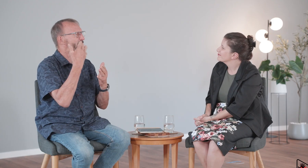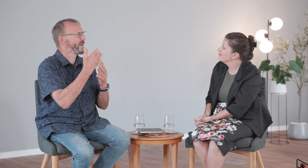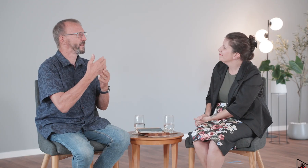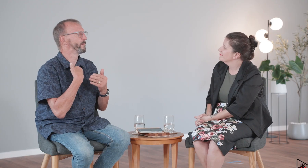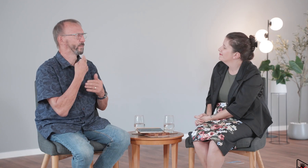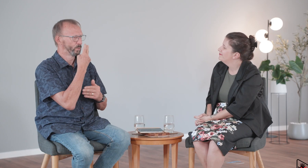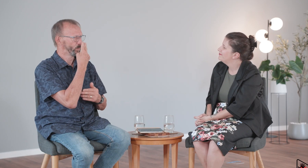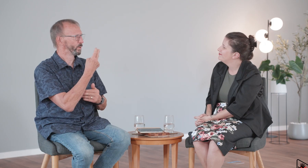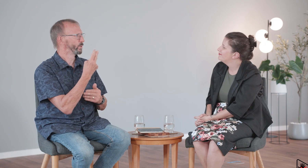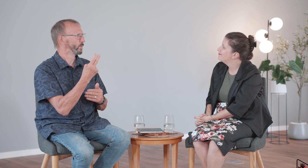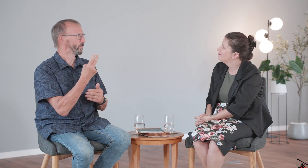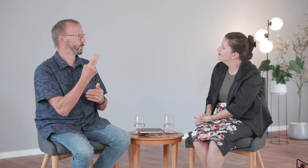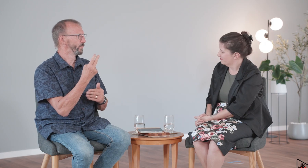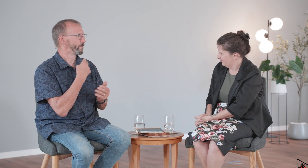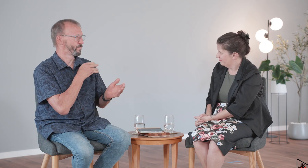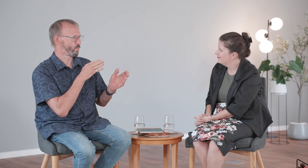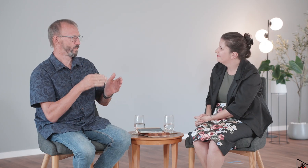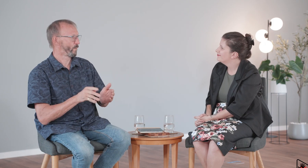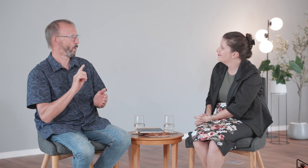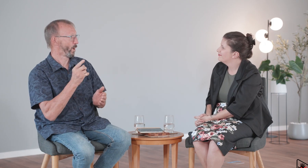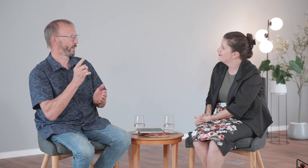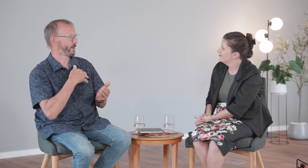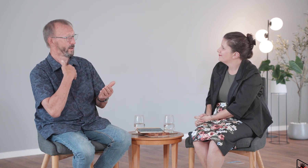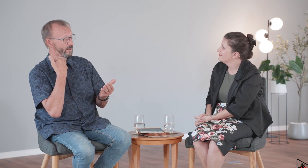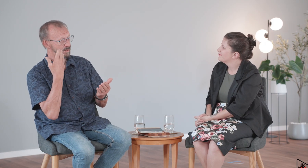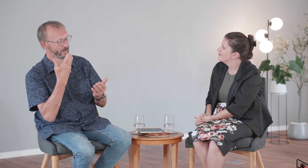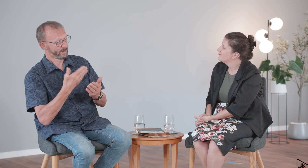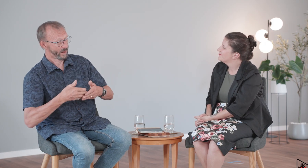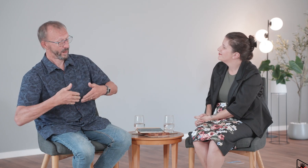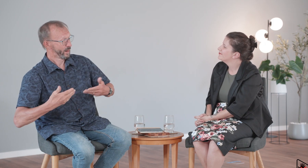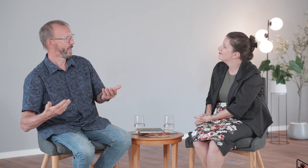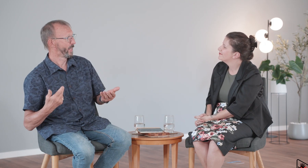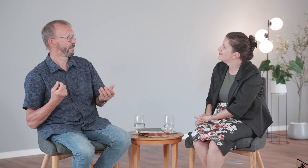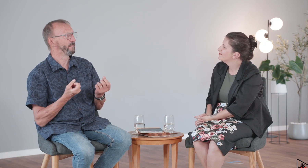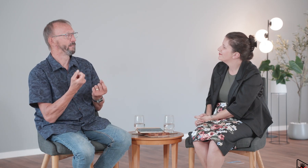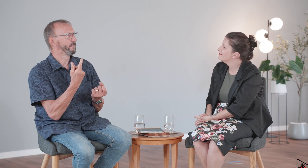So since the age of 22 when I moved to Auckland until now, every now and then